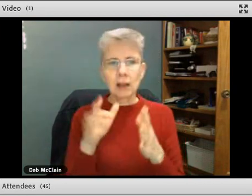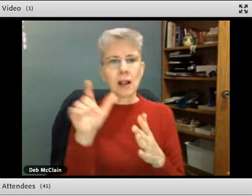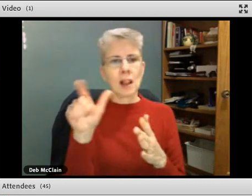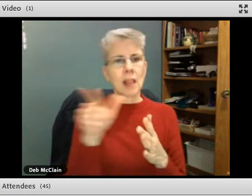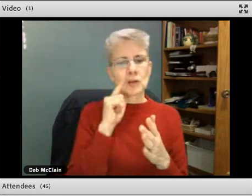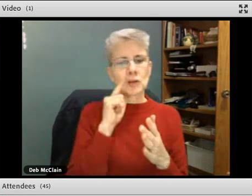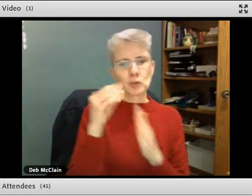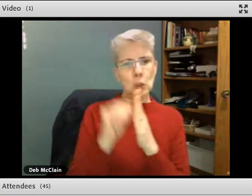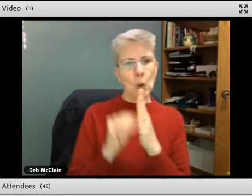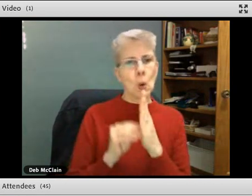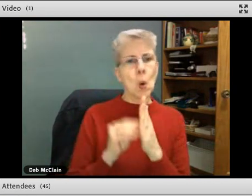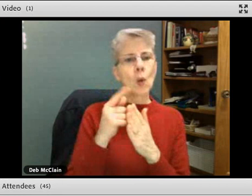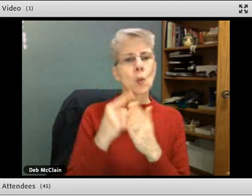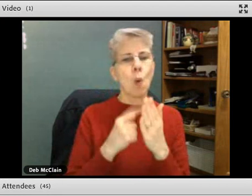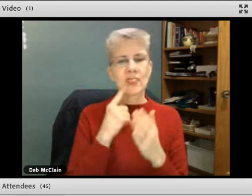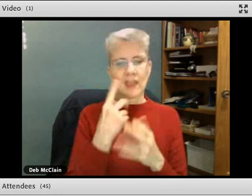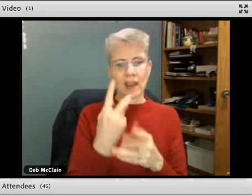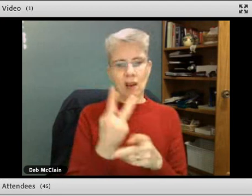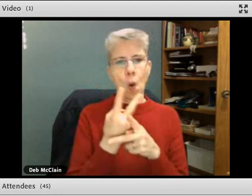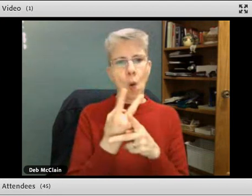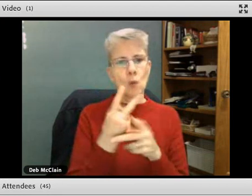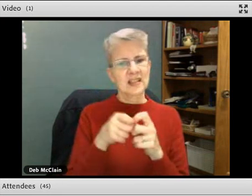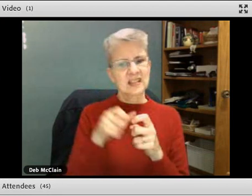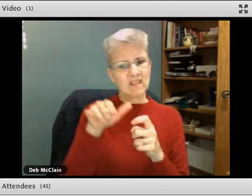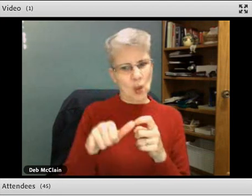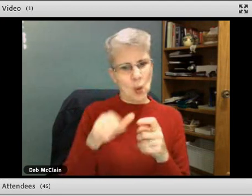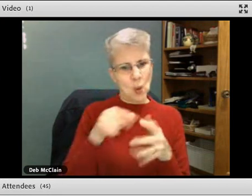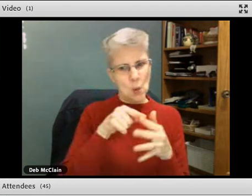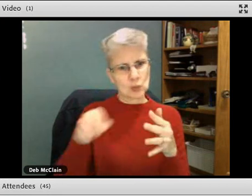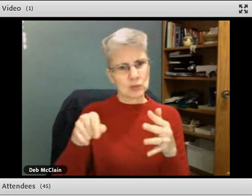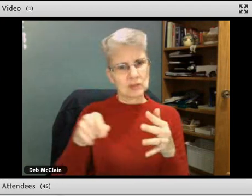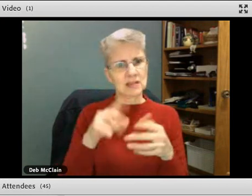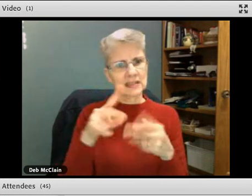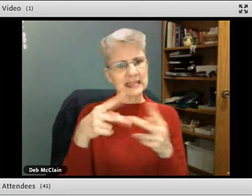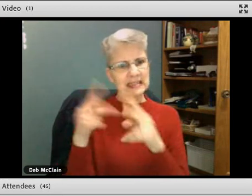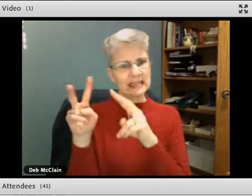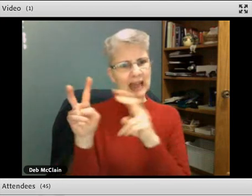what their holdings of those particular titles are.